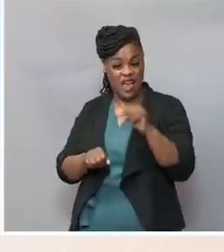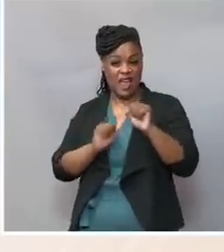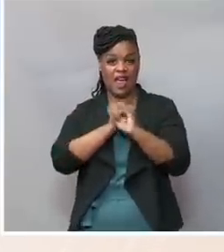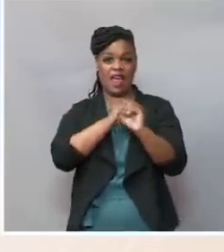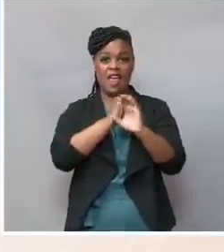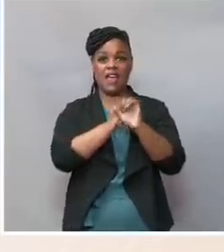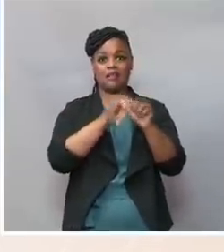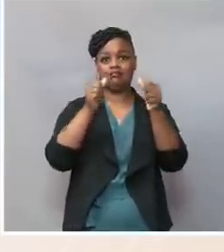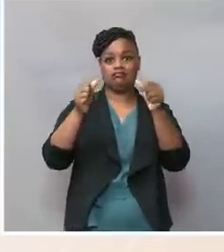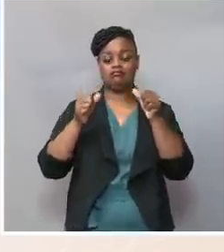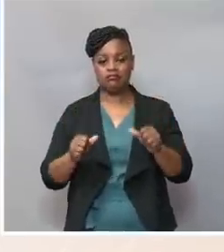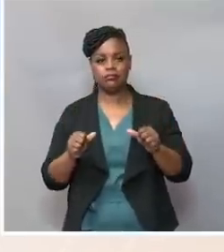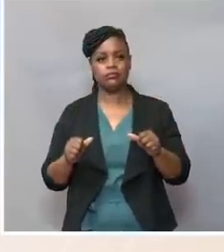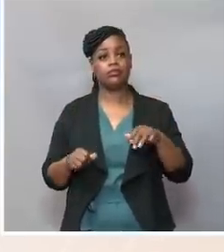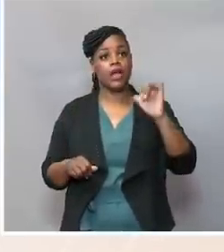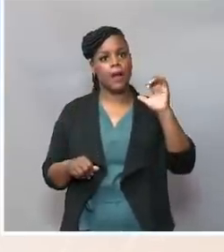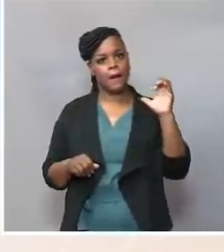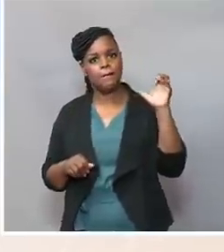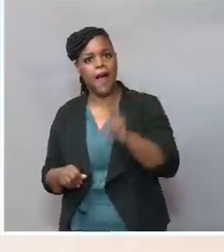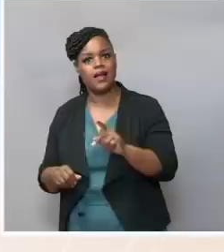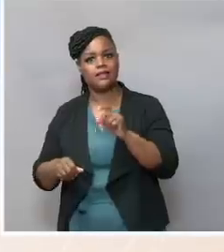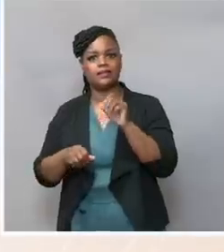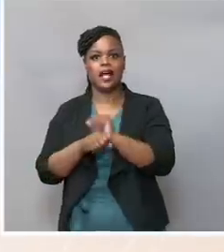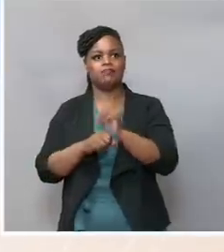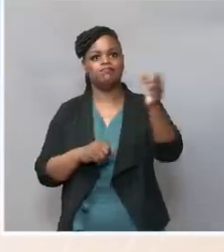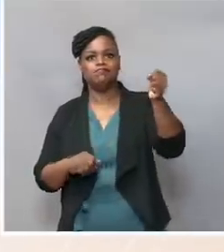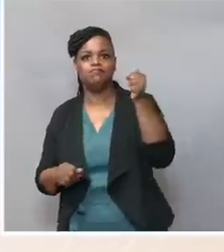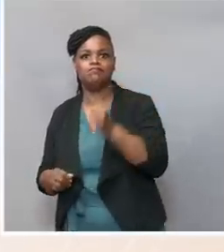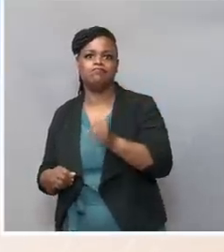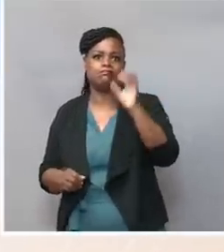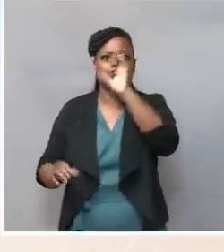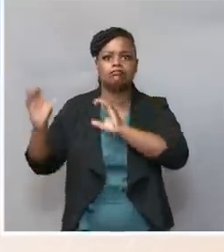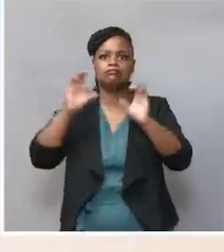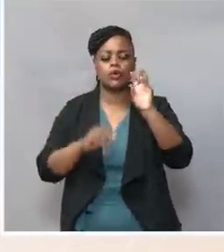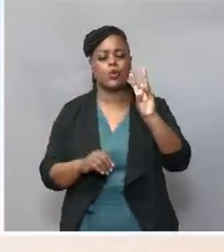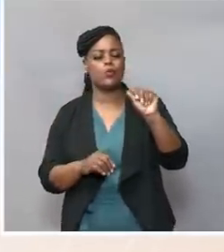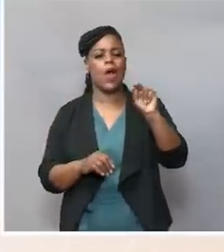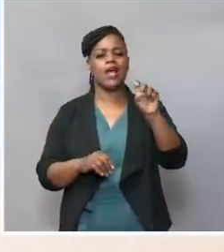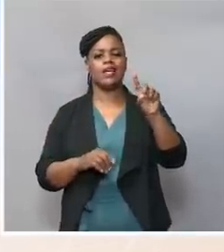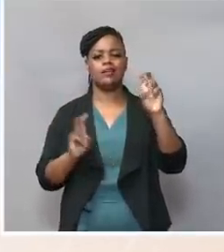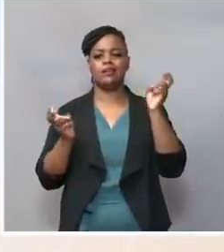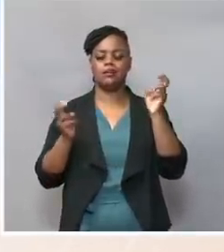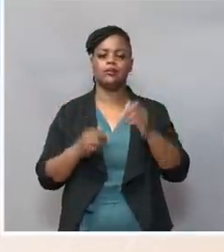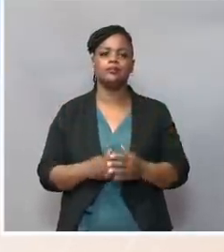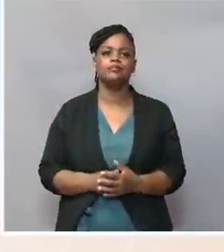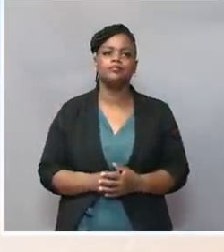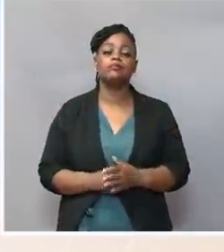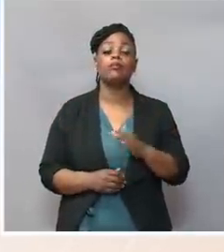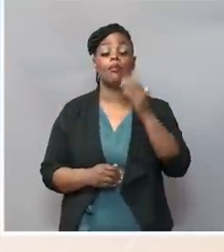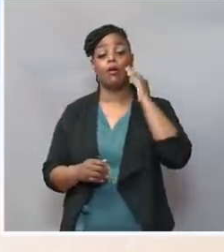The network also has multiple interpretive programs that tell the history of resistance